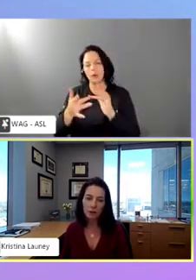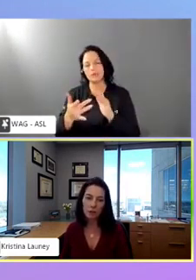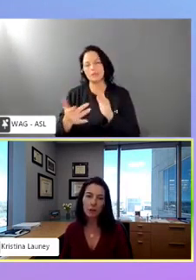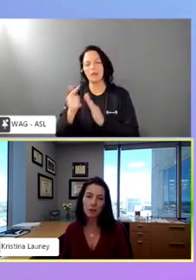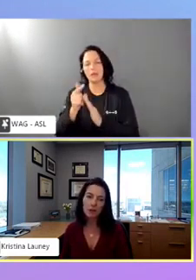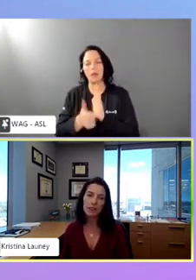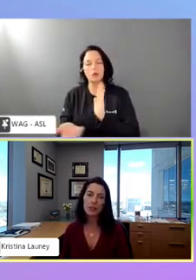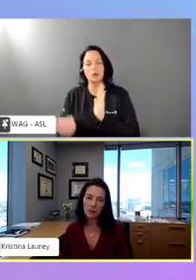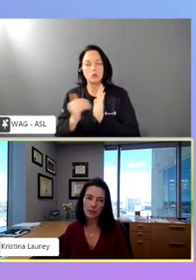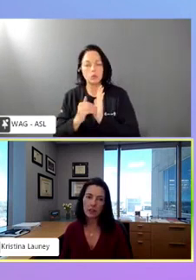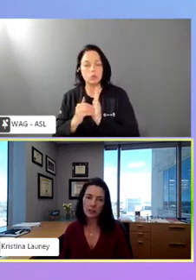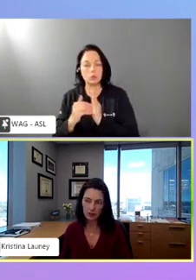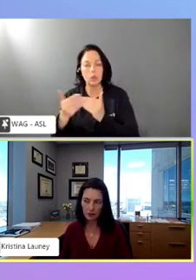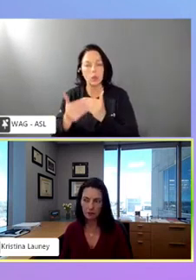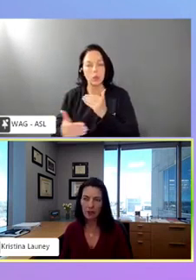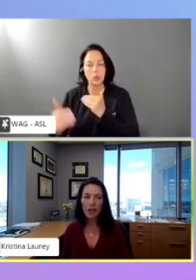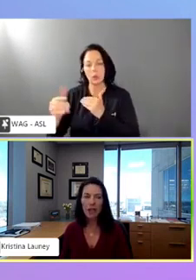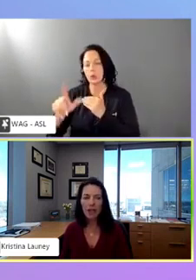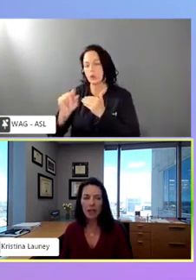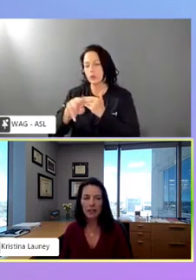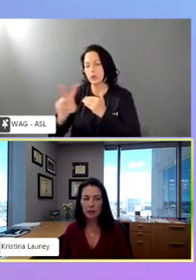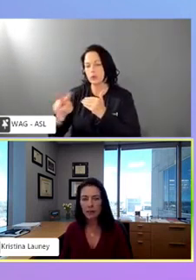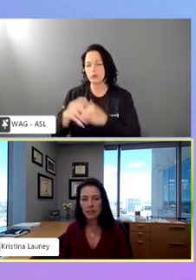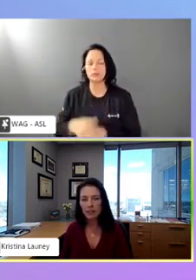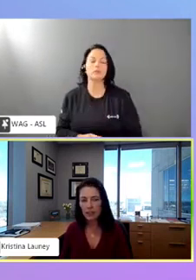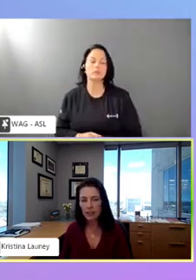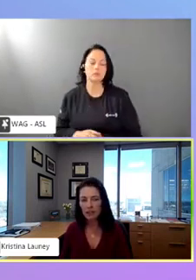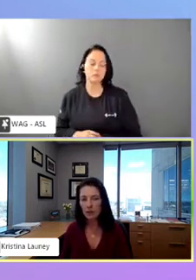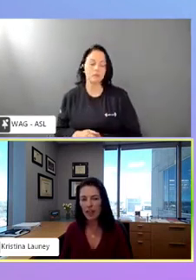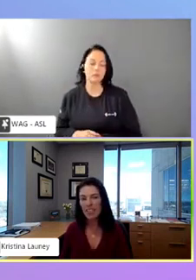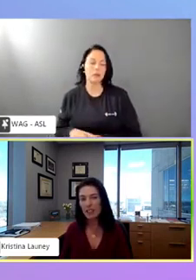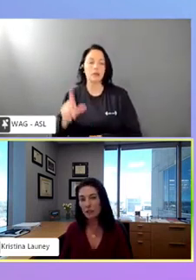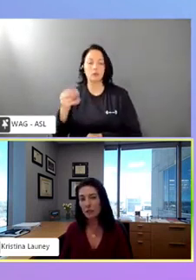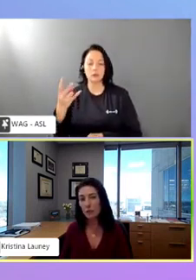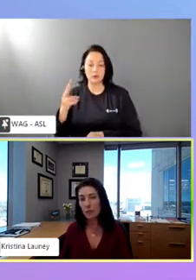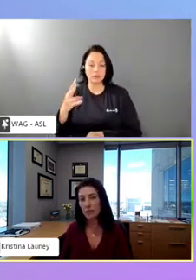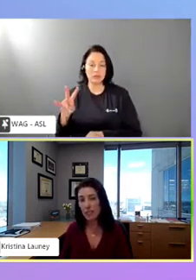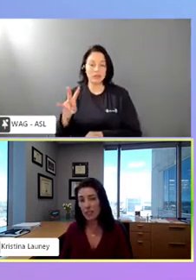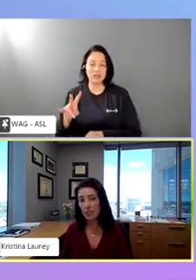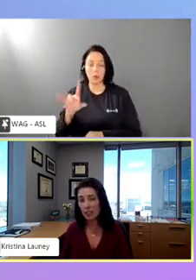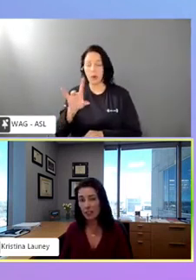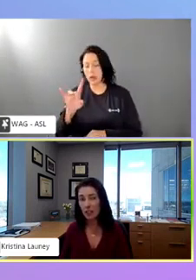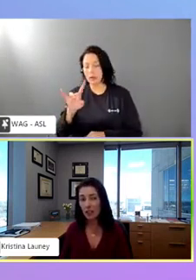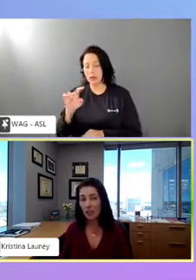possibility numbers. We have data from 2017 when we first started tracking website accessibility lawsuits through